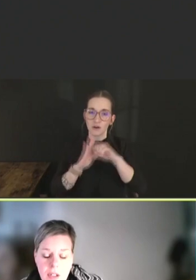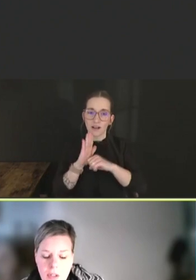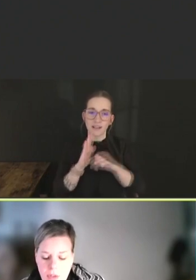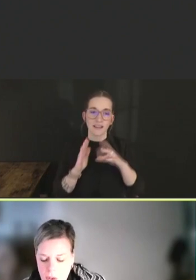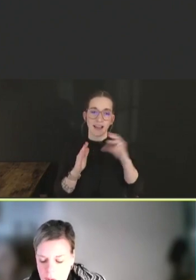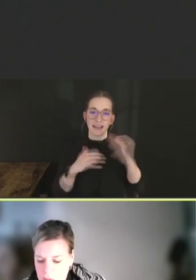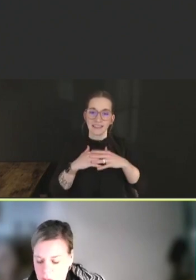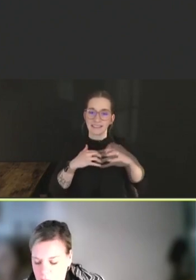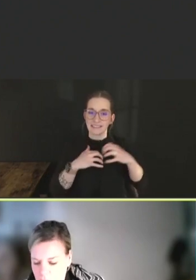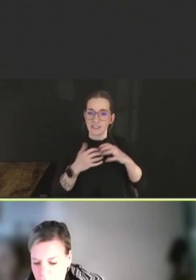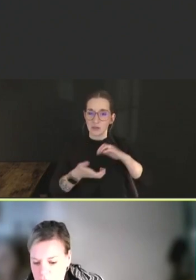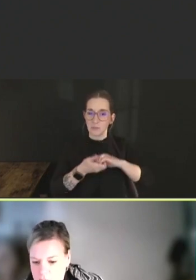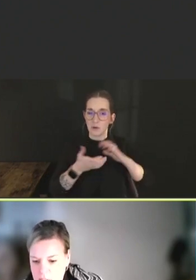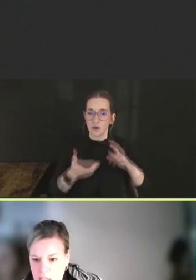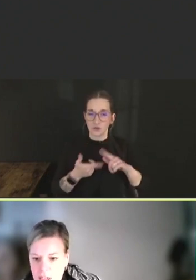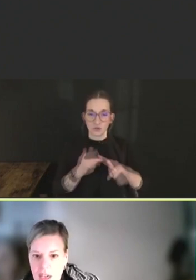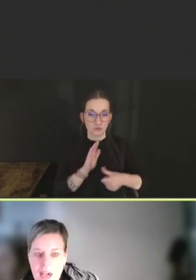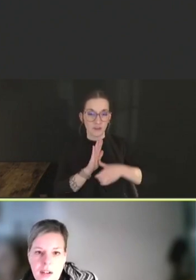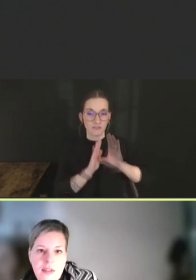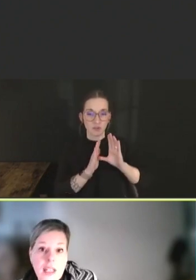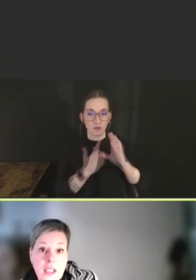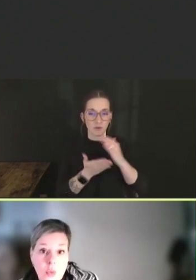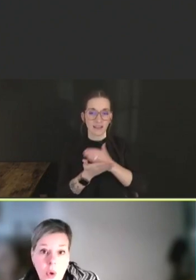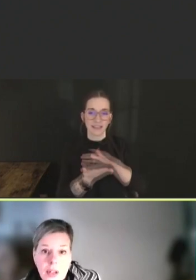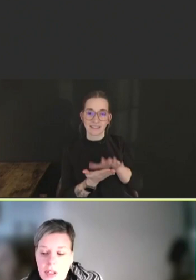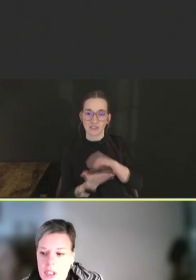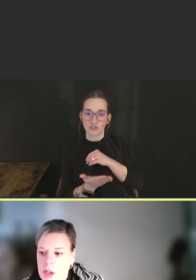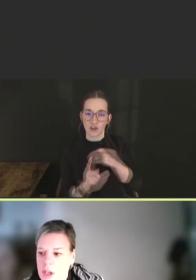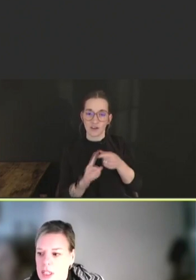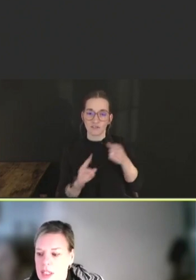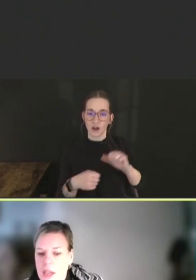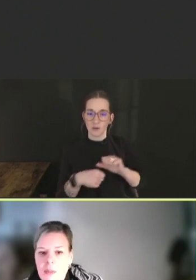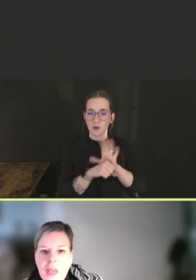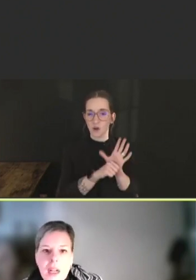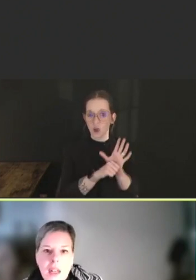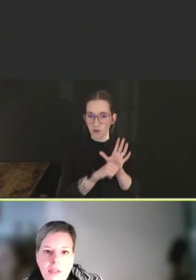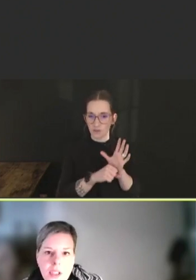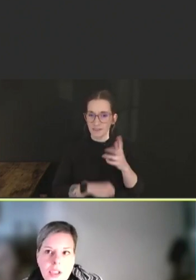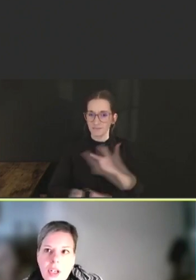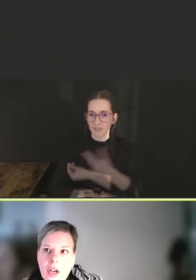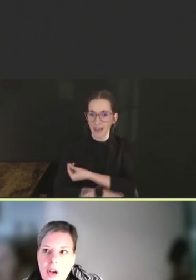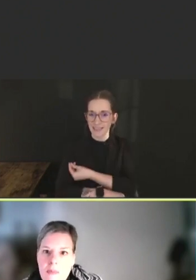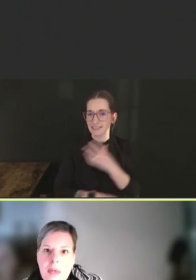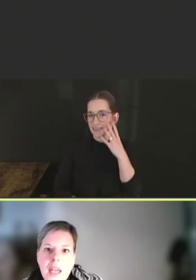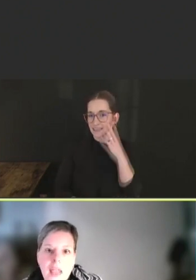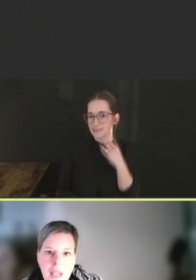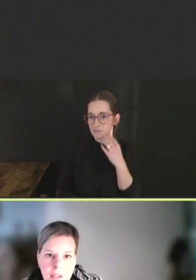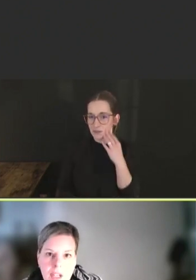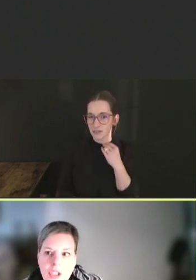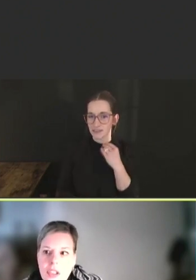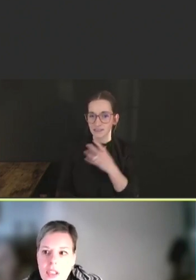learned from the COVID-19 vaccine rollout experience and leverage many innovations and